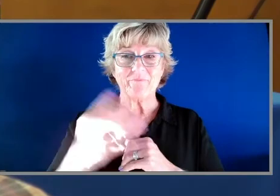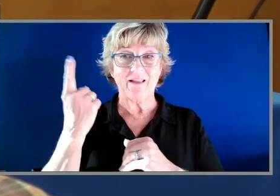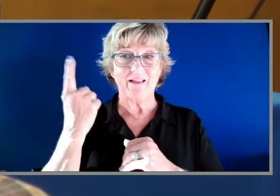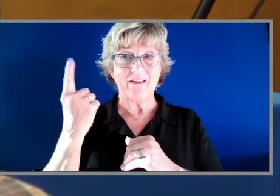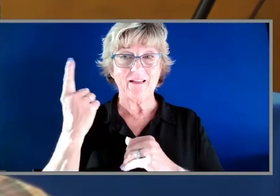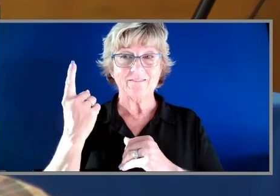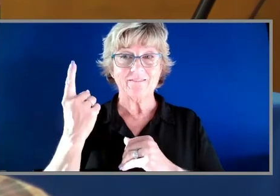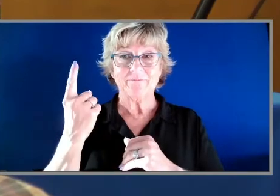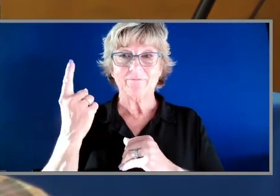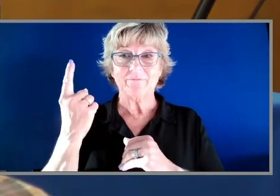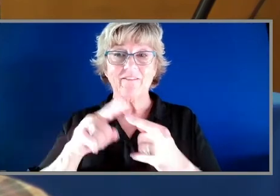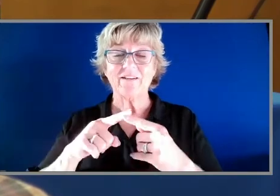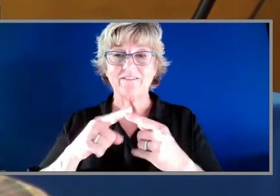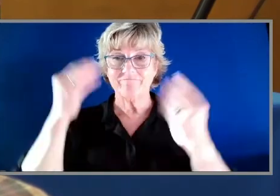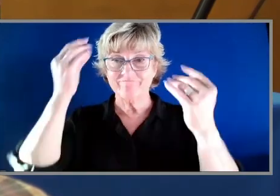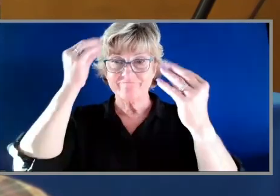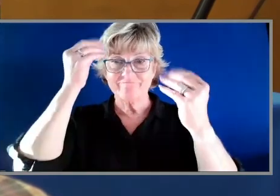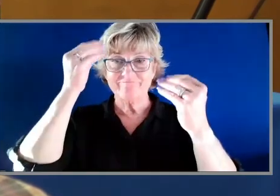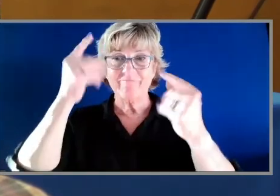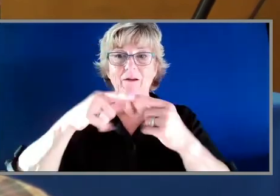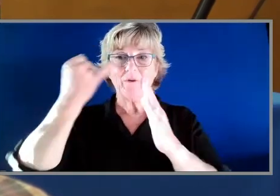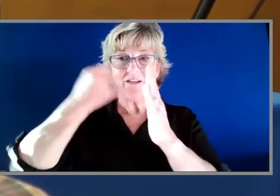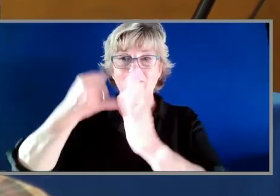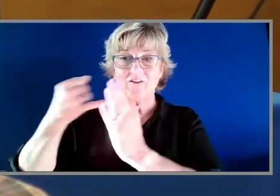Studio: that's something that we would have to take into consideration when we draw these districts, as to whether or not.